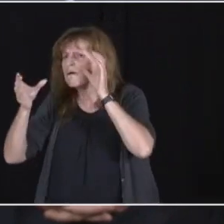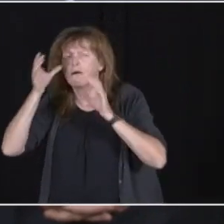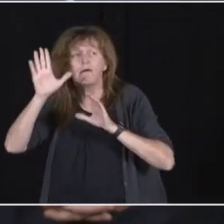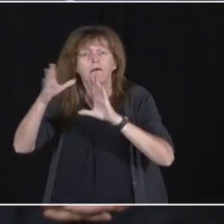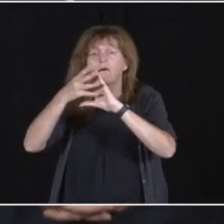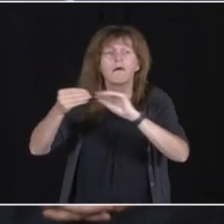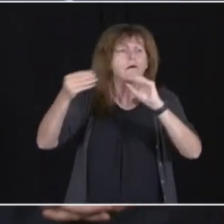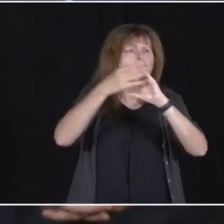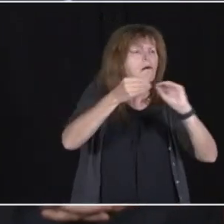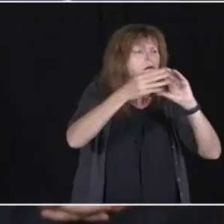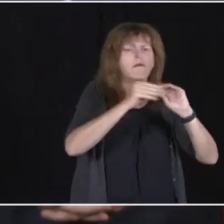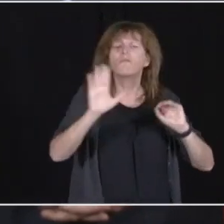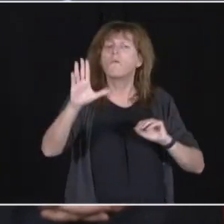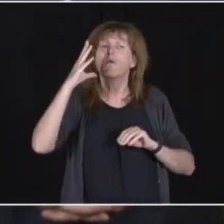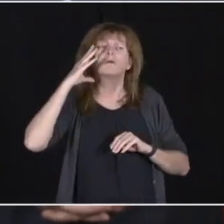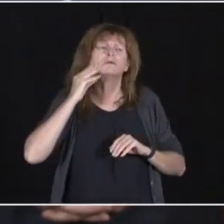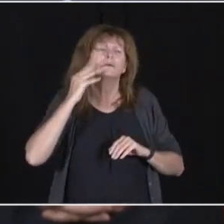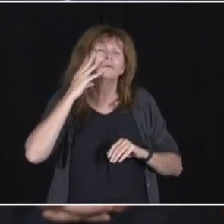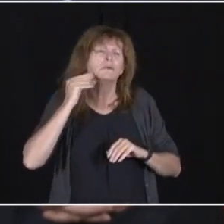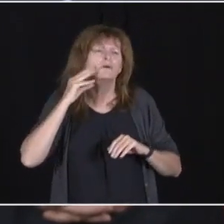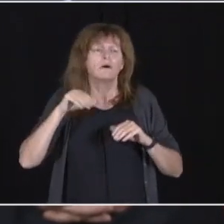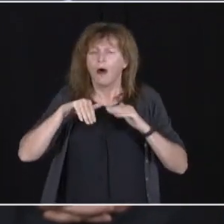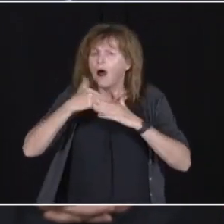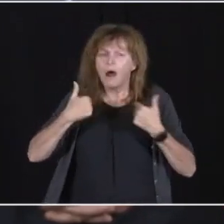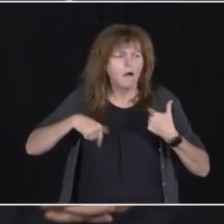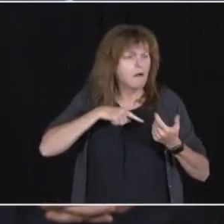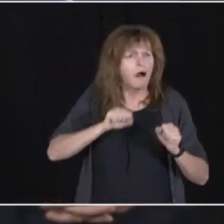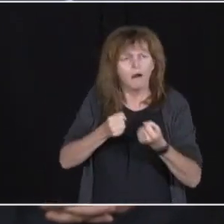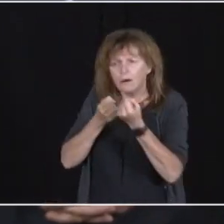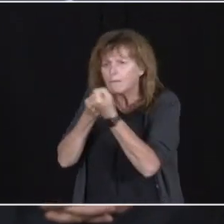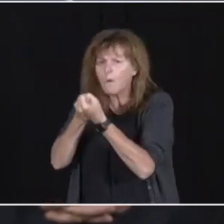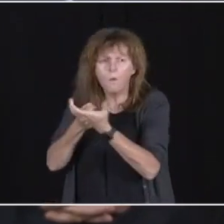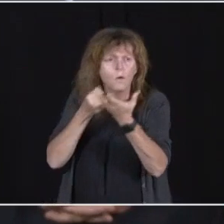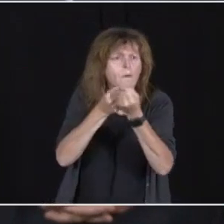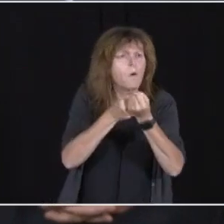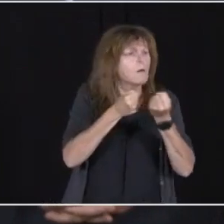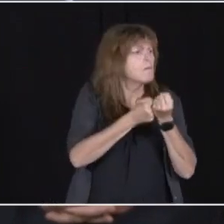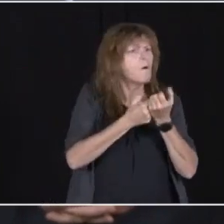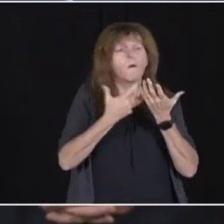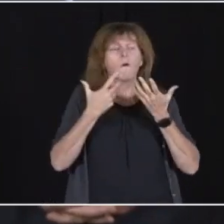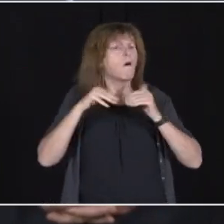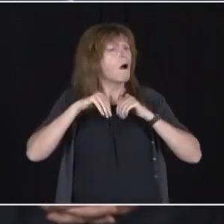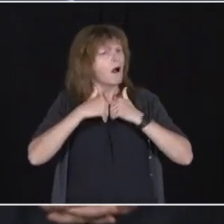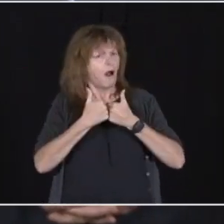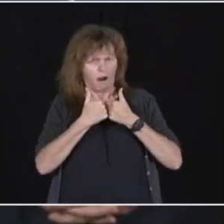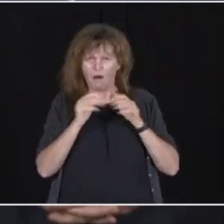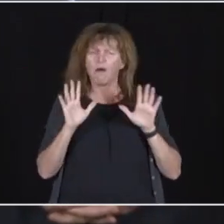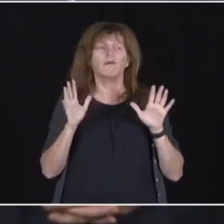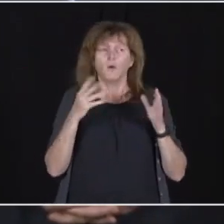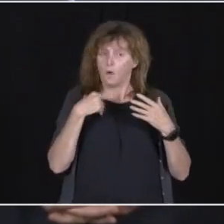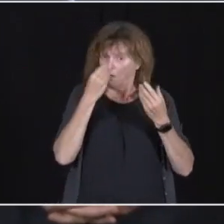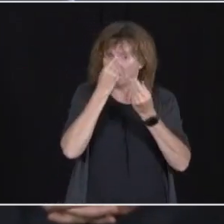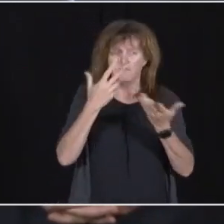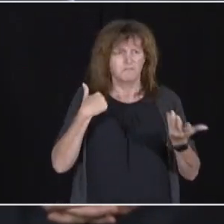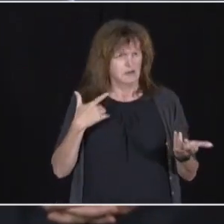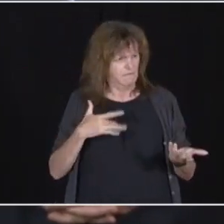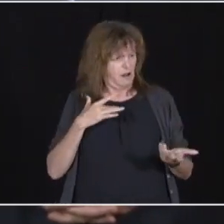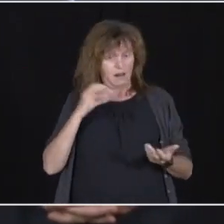And to understand how we can support them. My friends, we are getting Ontario back on track and we are